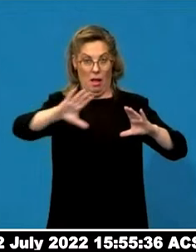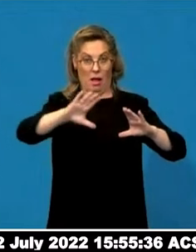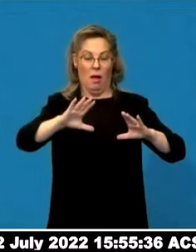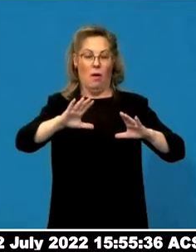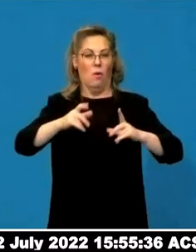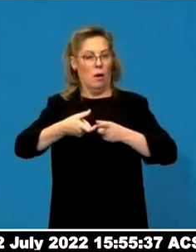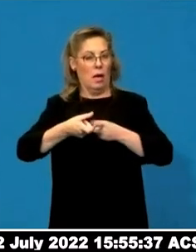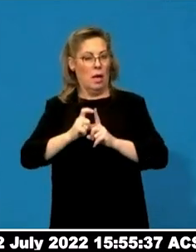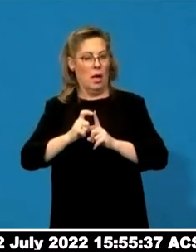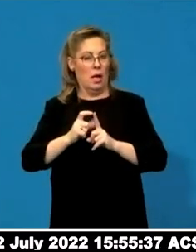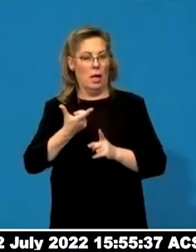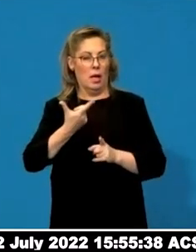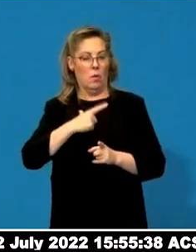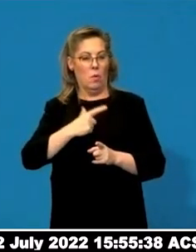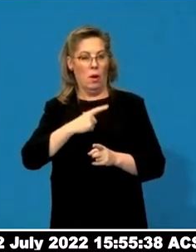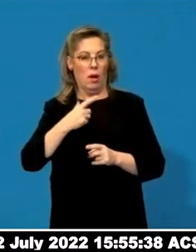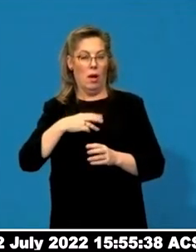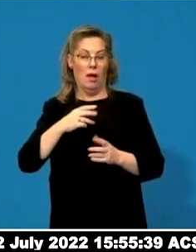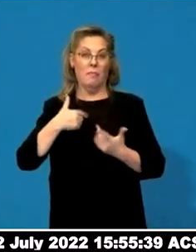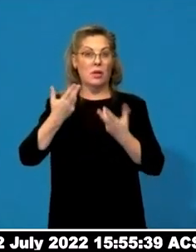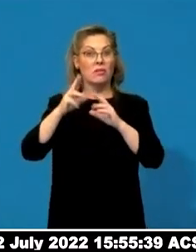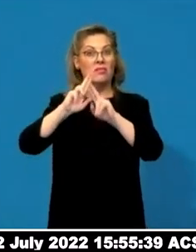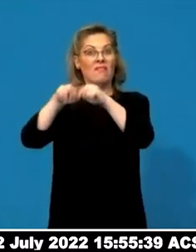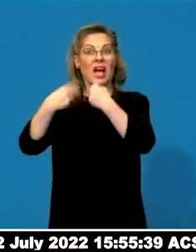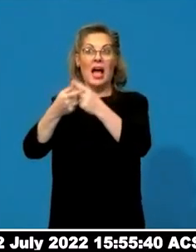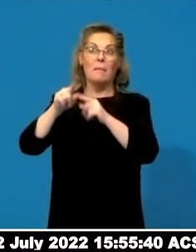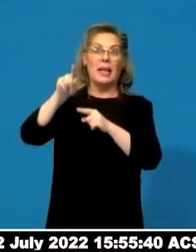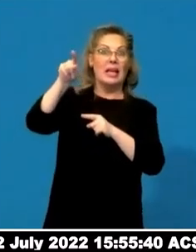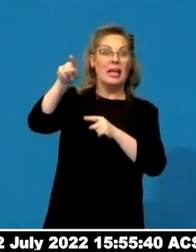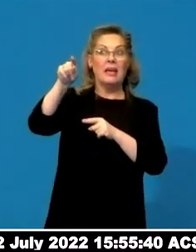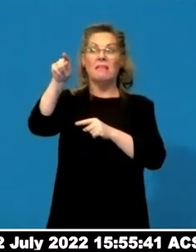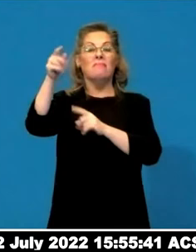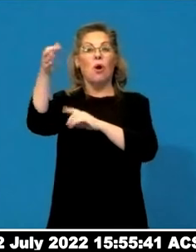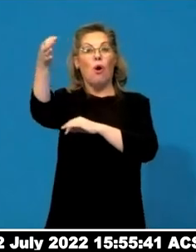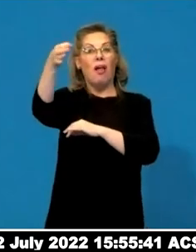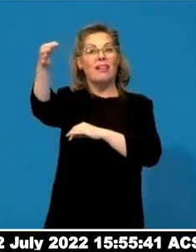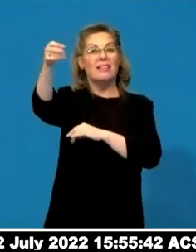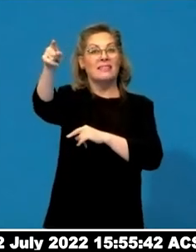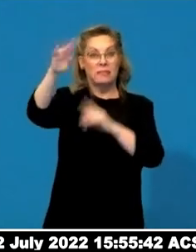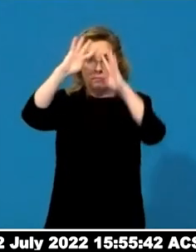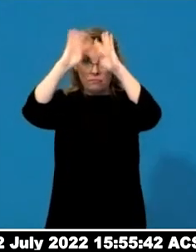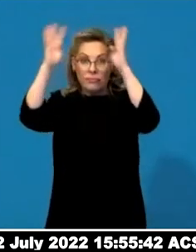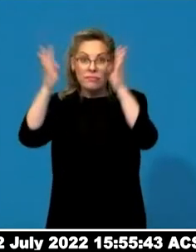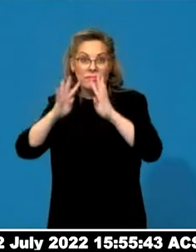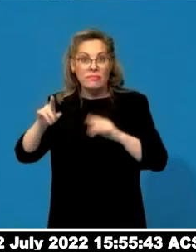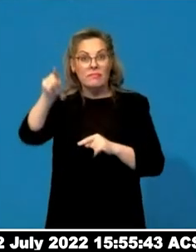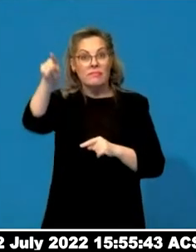and you leave your lifestyle back on the island. (Traditional singing)